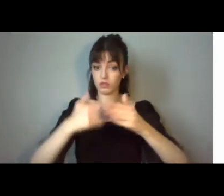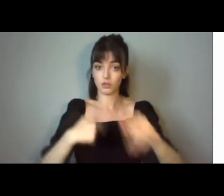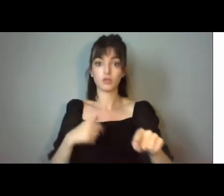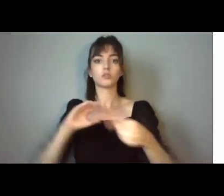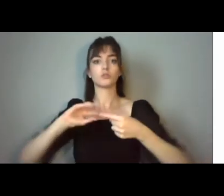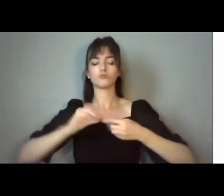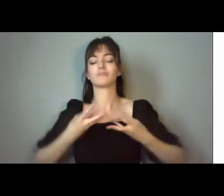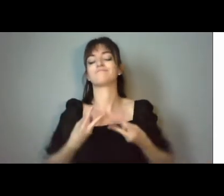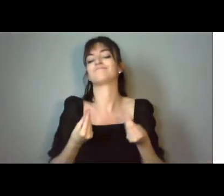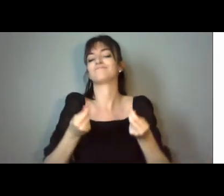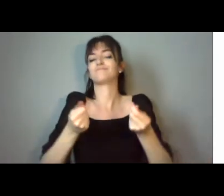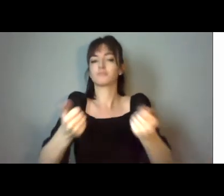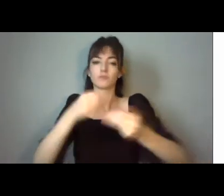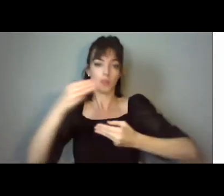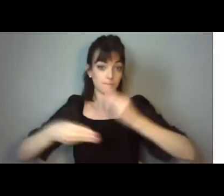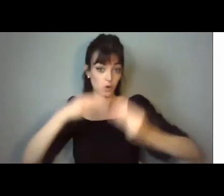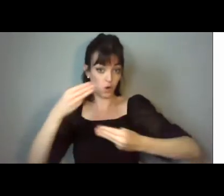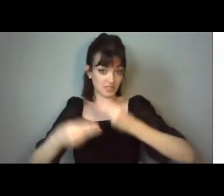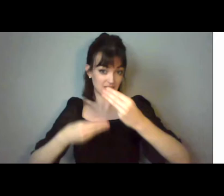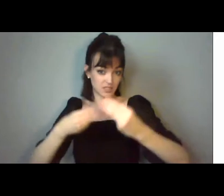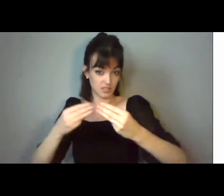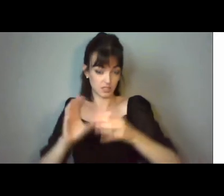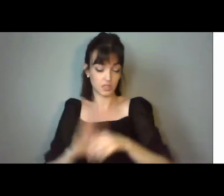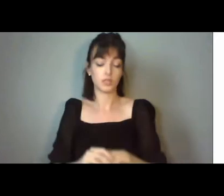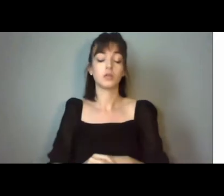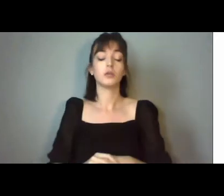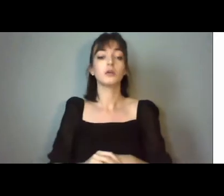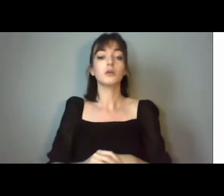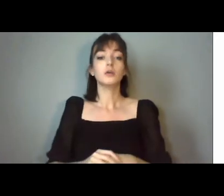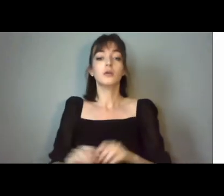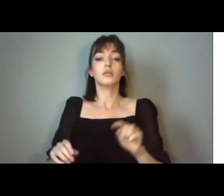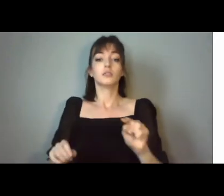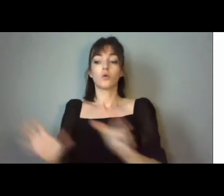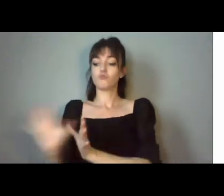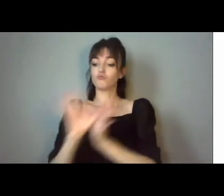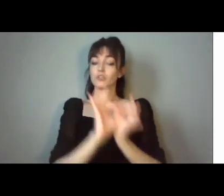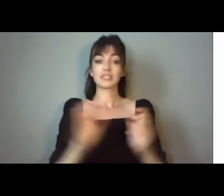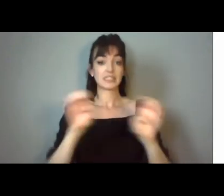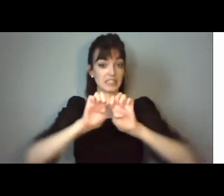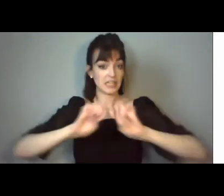the process and bridge different positions. In relation to equal recognition before the law,